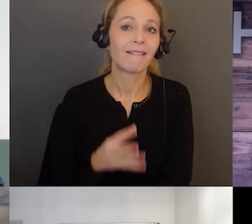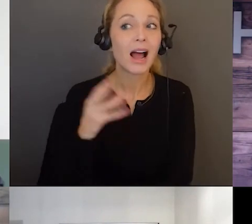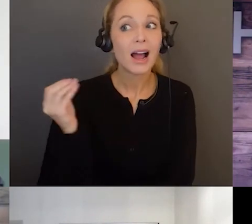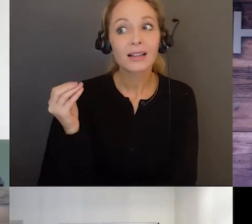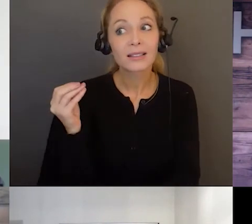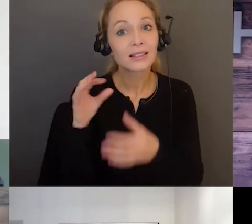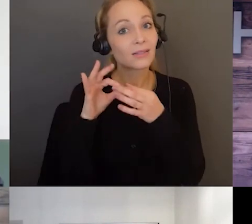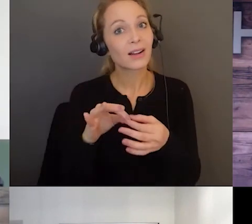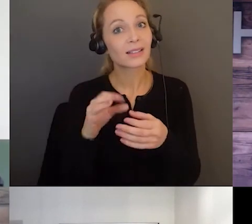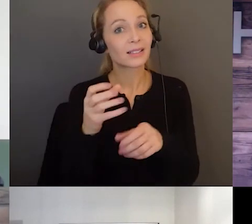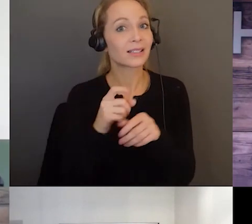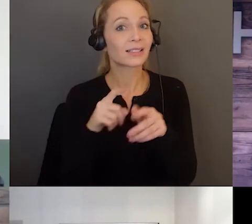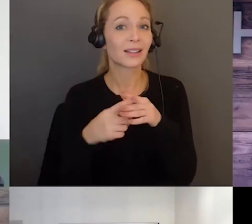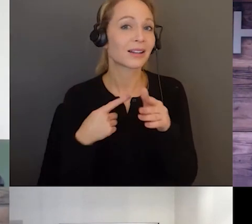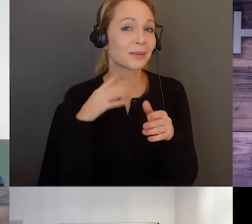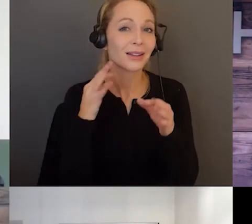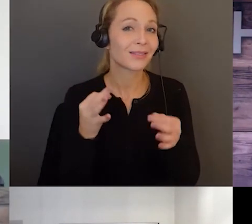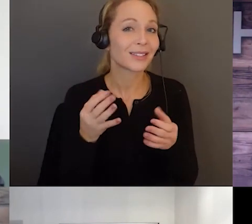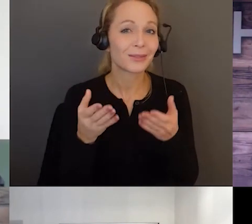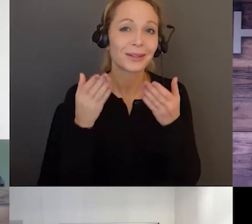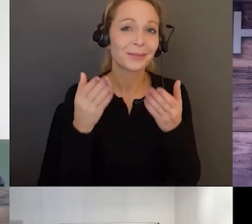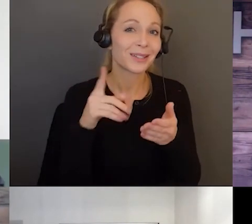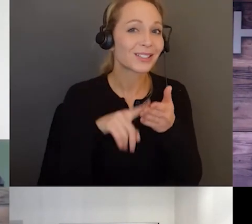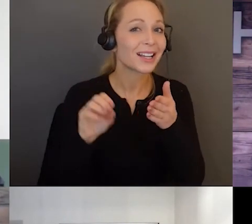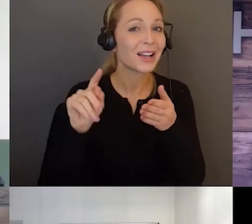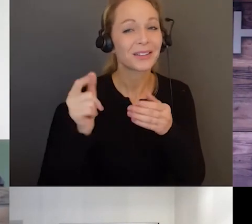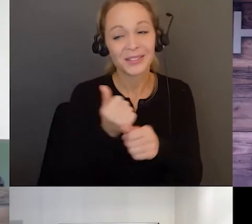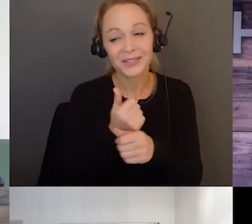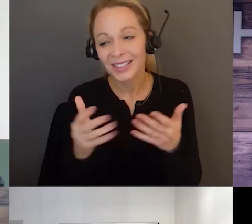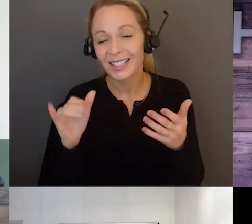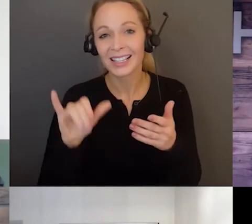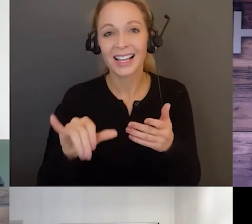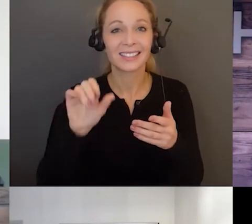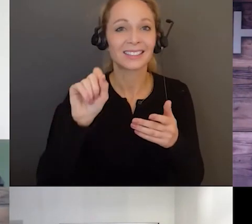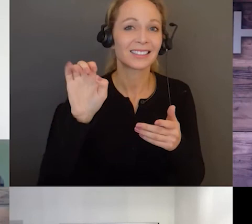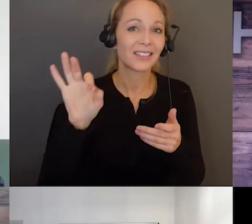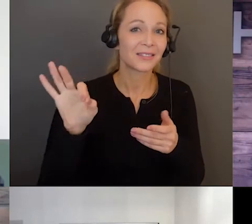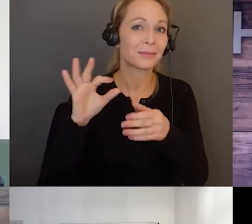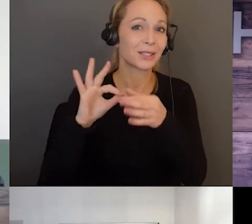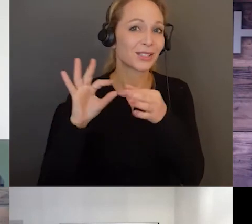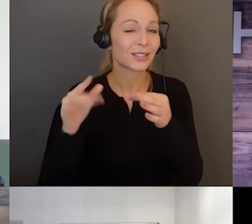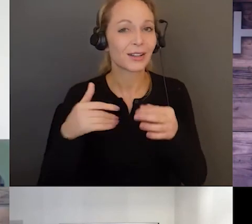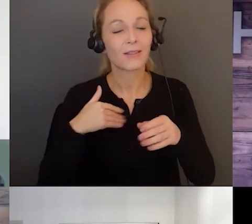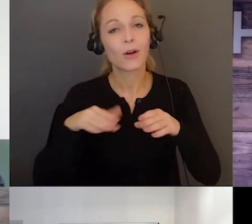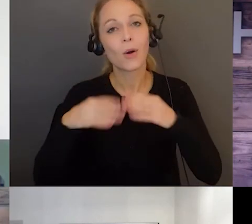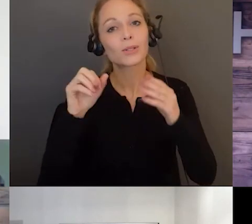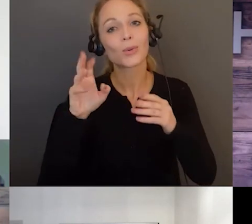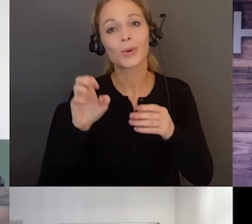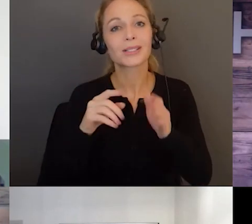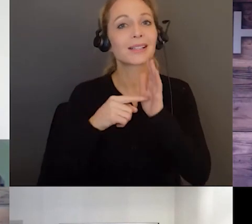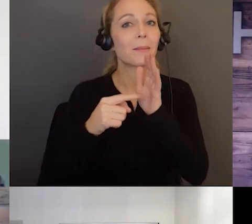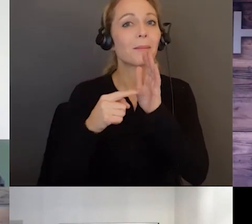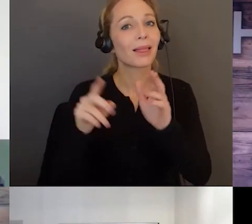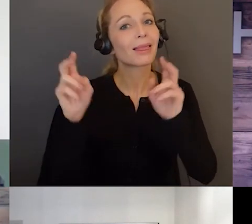FAR AS GETTING STARTED, I DEFINITELY RECOMMEND CHECKING OUT EVERYTHING THAT STEF MENTIONED. WE HAVE THE OPEN SOURCE SAMPLE THEME WHERE YOU CAN LOOK